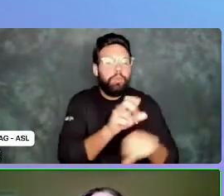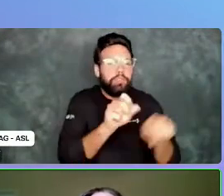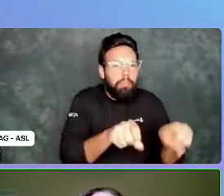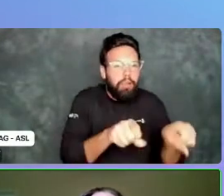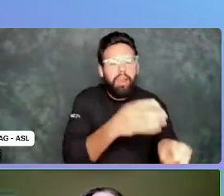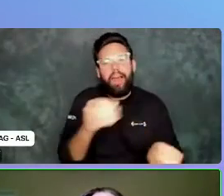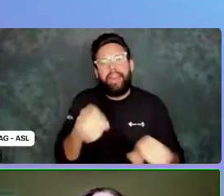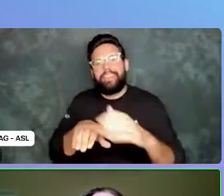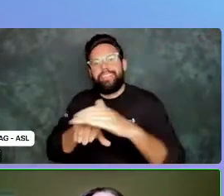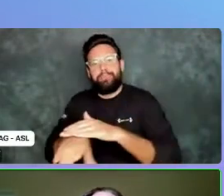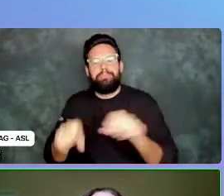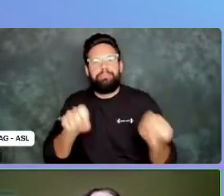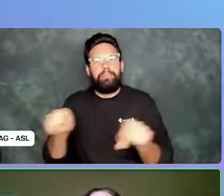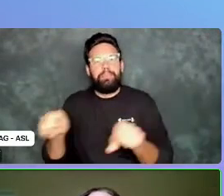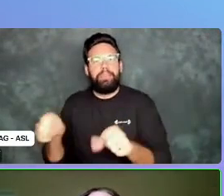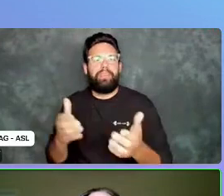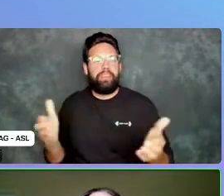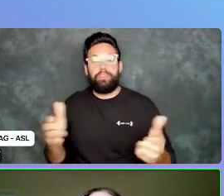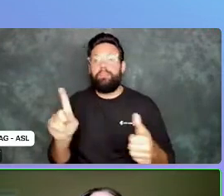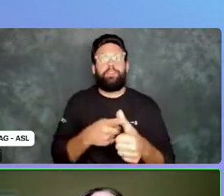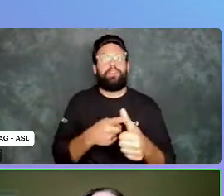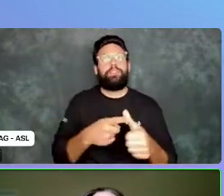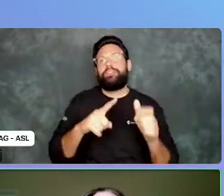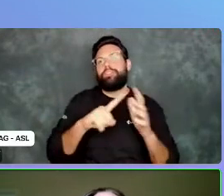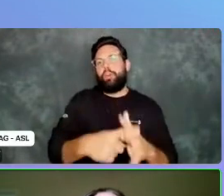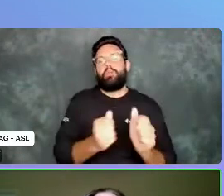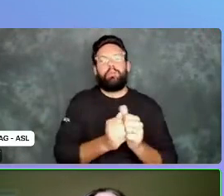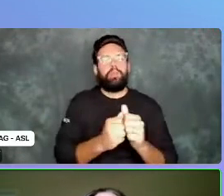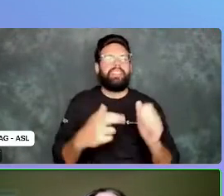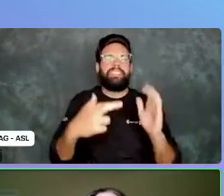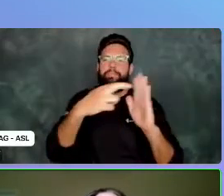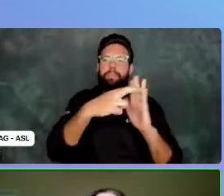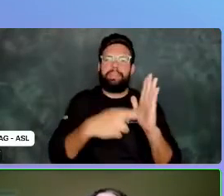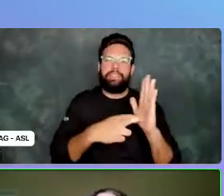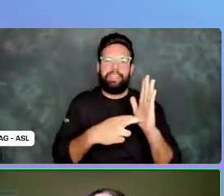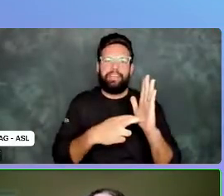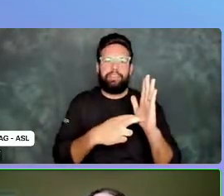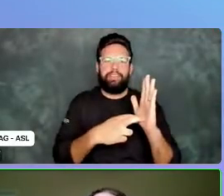for folks. So how do we make things that are usable and accessible? We start with